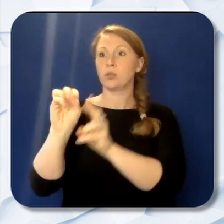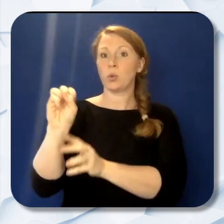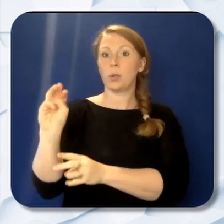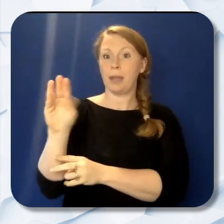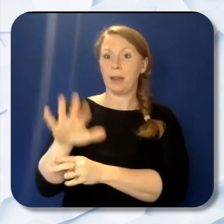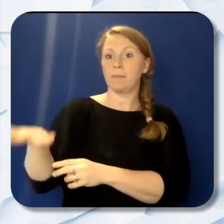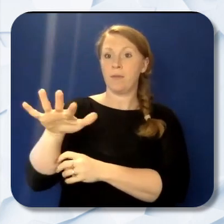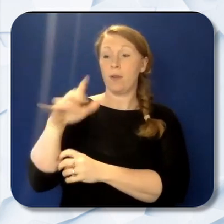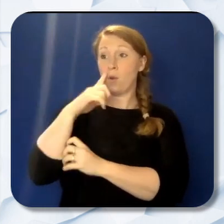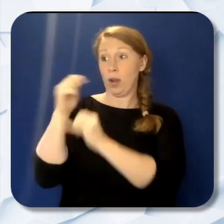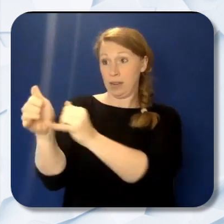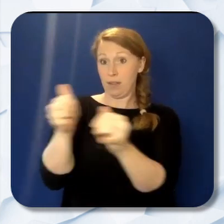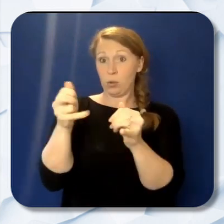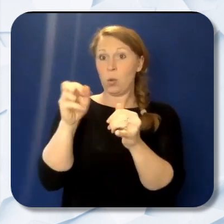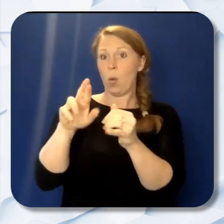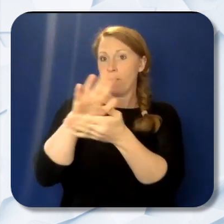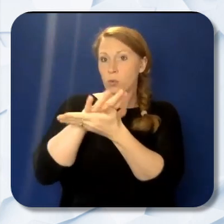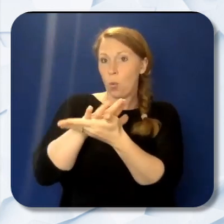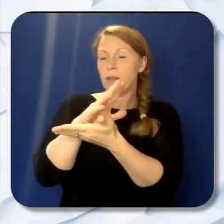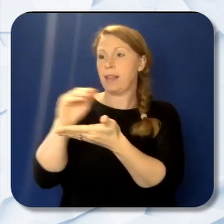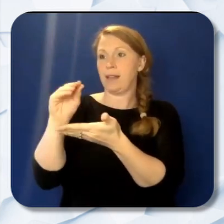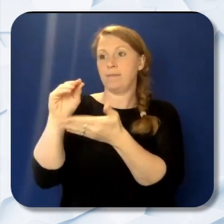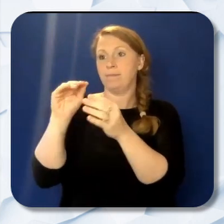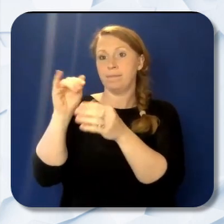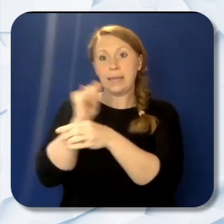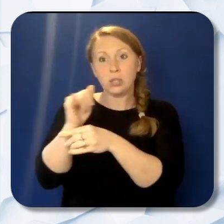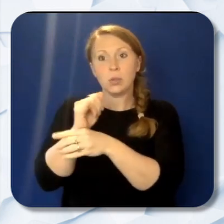as individuals and as institutions to continue to raise the message and lift up this cause.